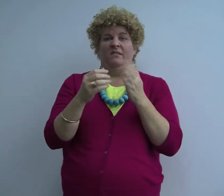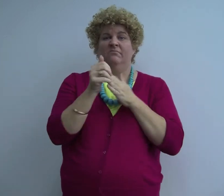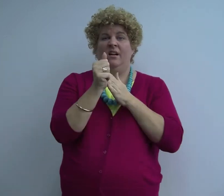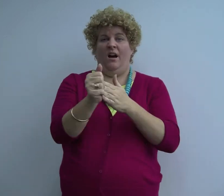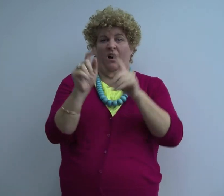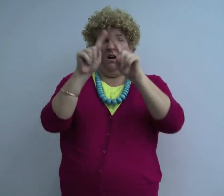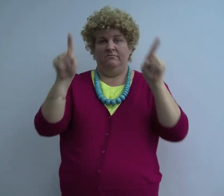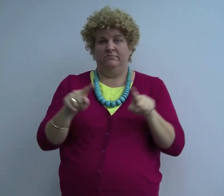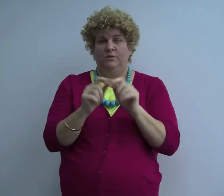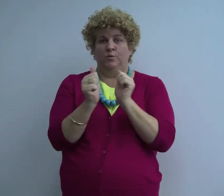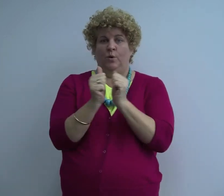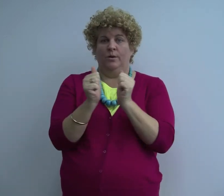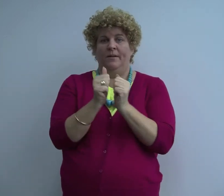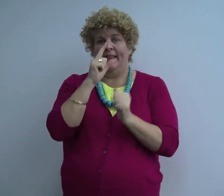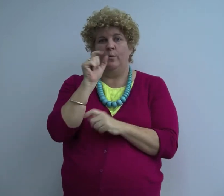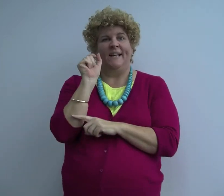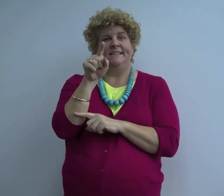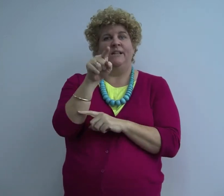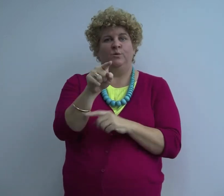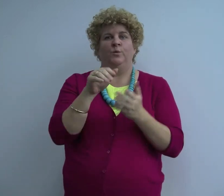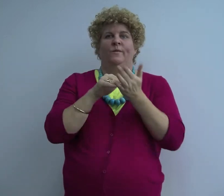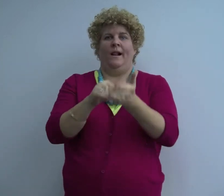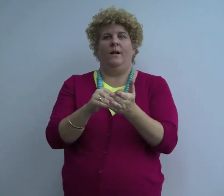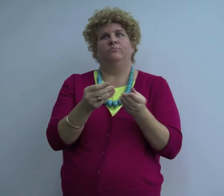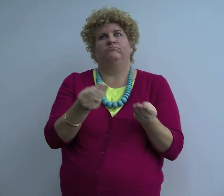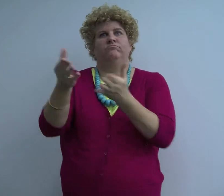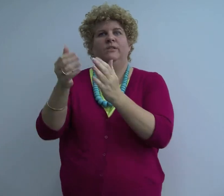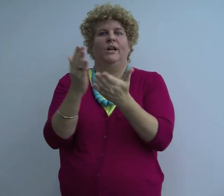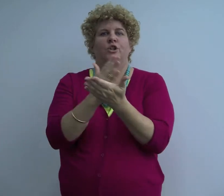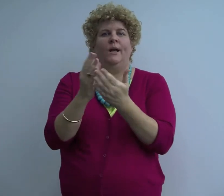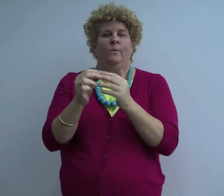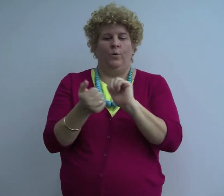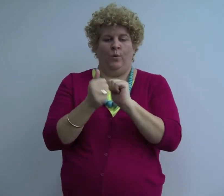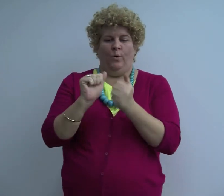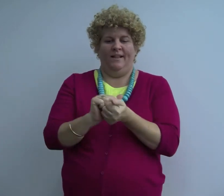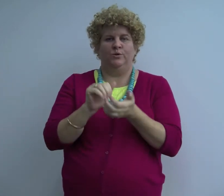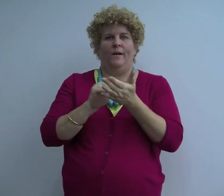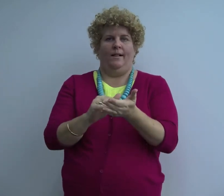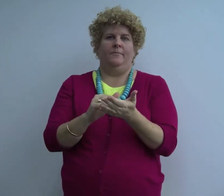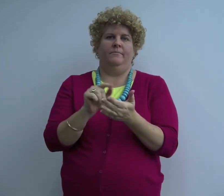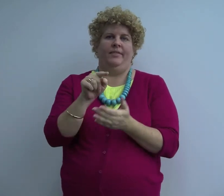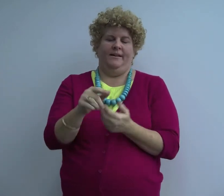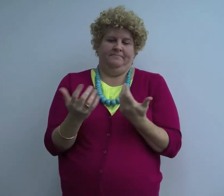We have a chairperson's guide that you can send through to them that will help them prepare to facilitate the meeting in this way.